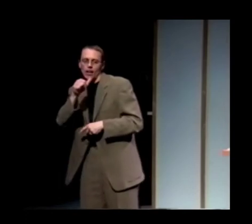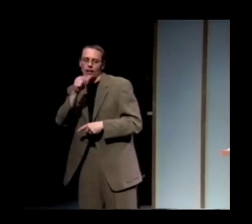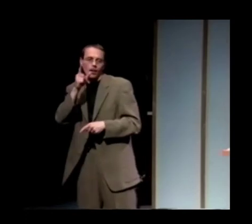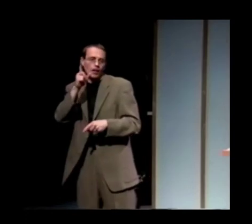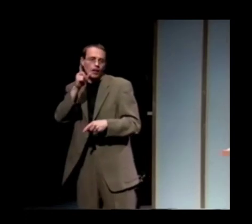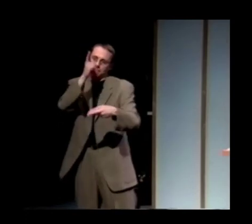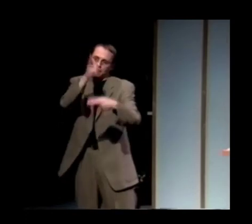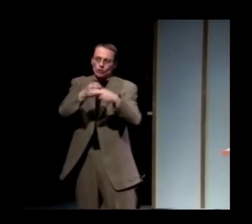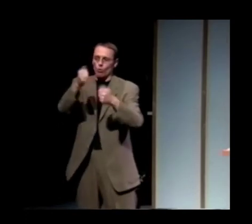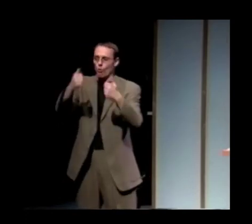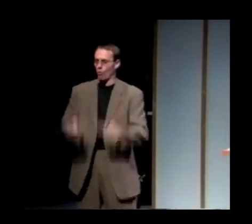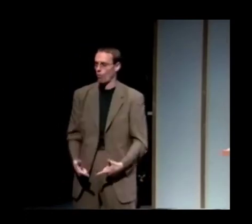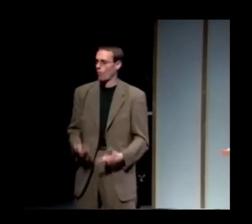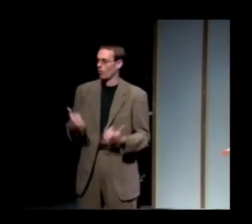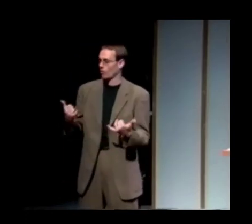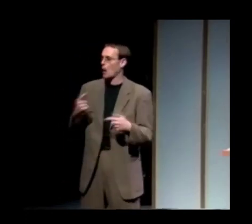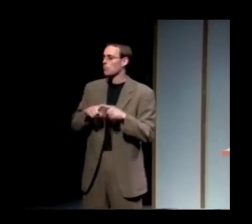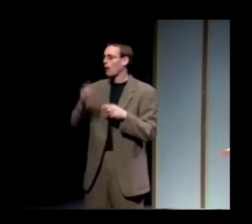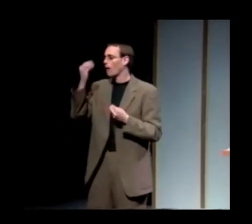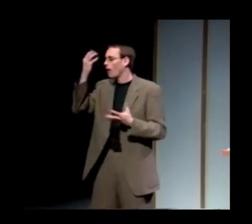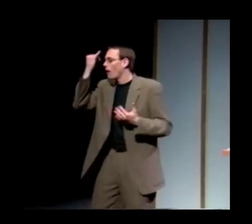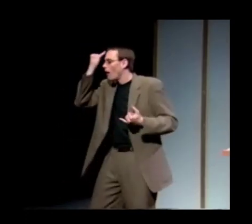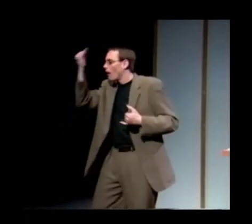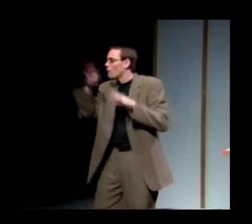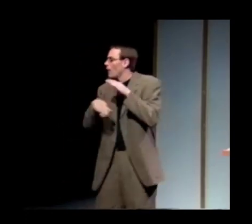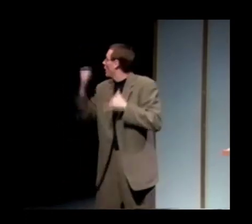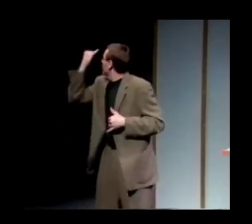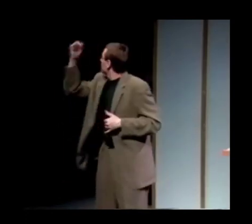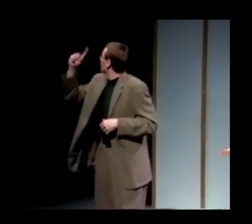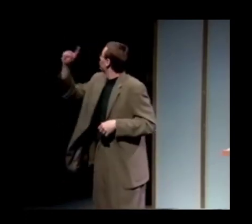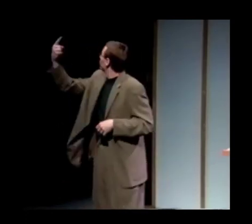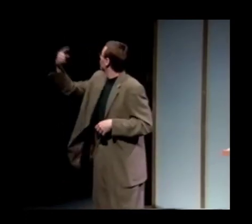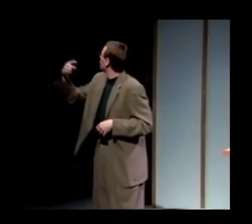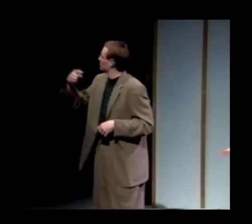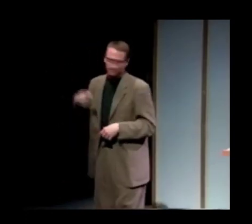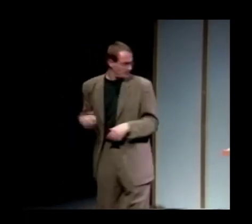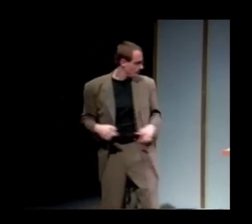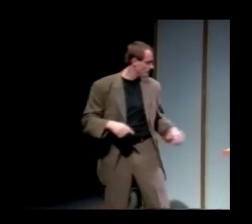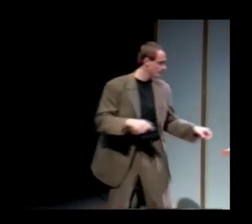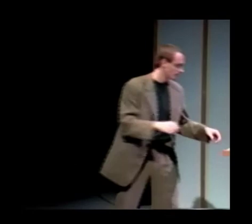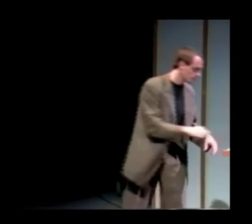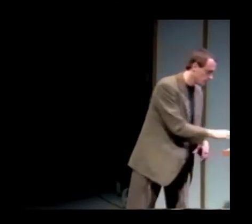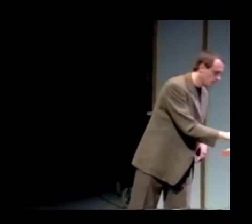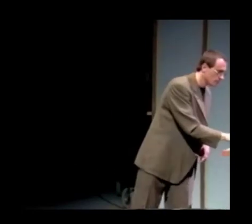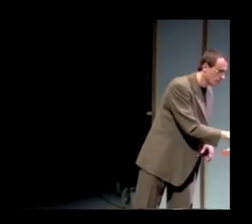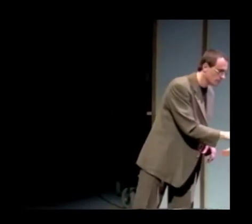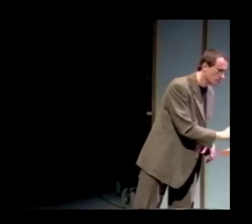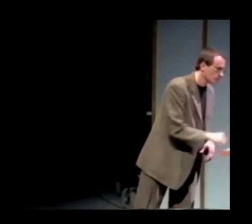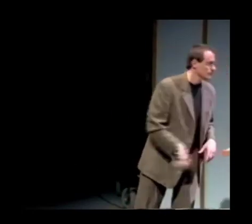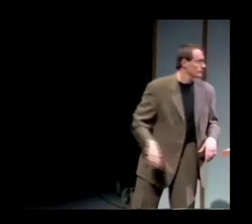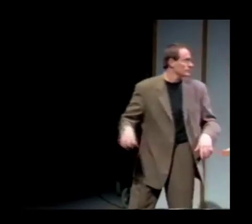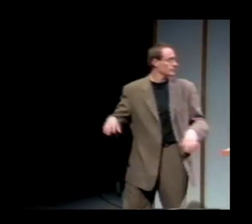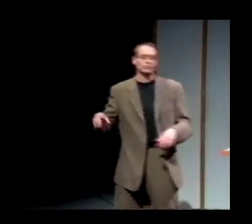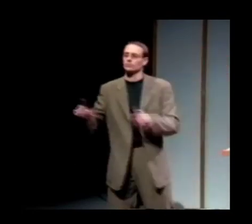WE HAVE DIFFERENT KINDS OF EDITING NOW. I DON'T WANT TO MENTION ALL OF THEM, BUT JUST TO GIVE YOU THE IDEA,